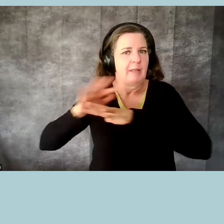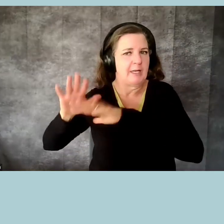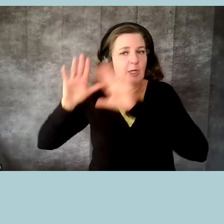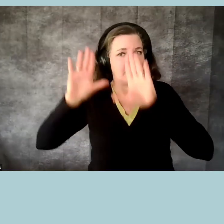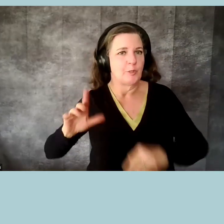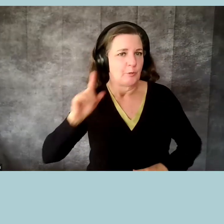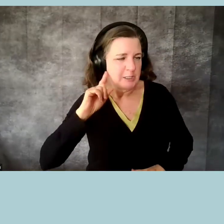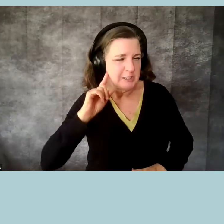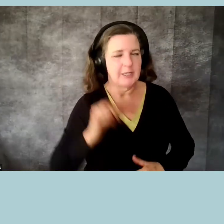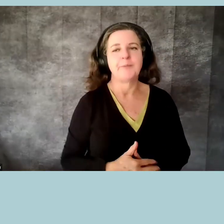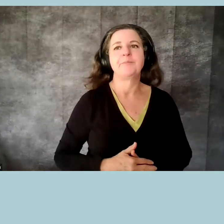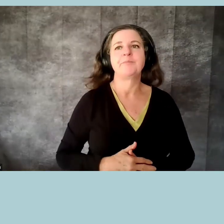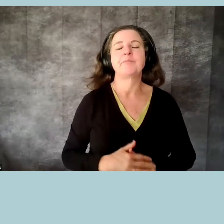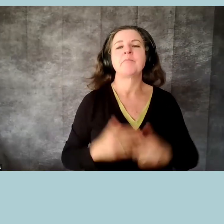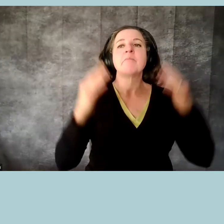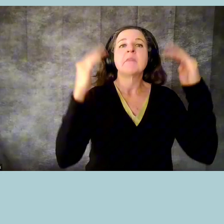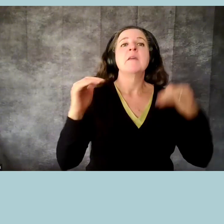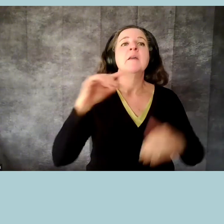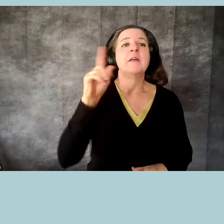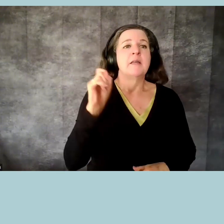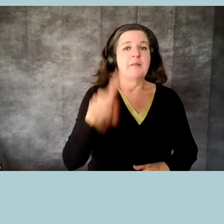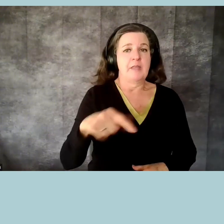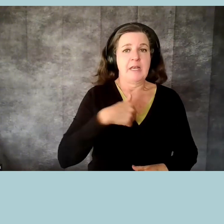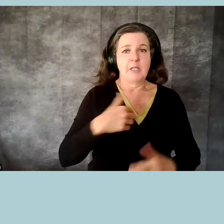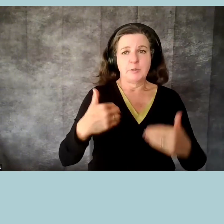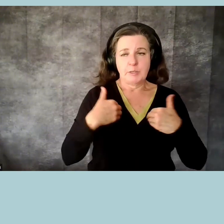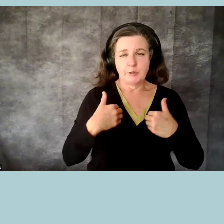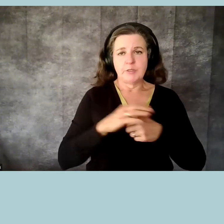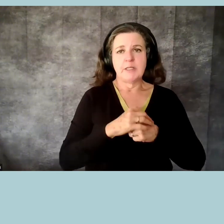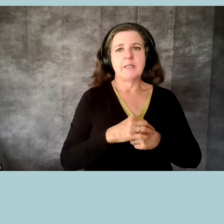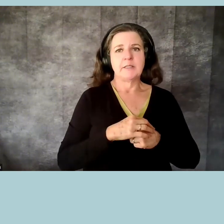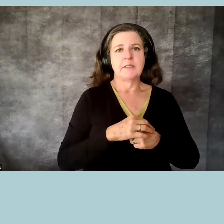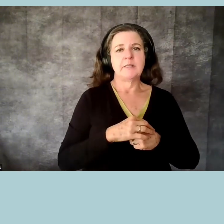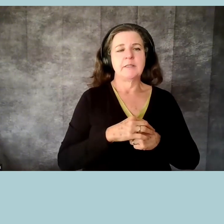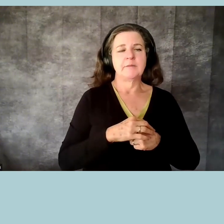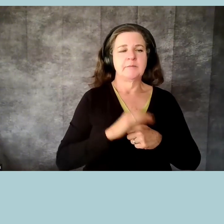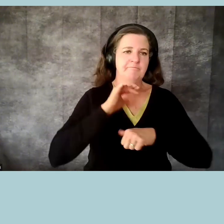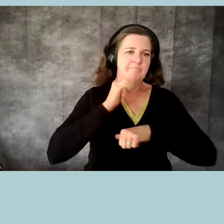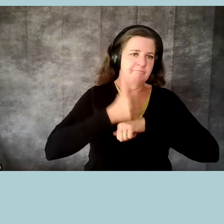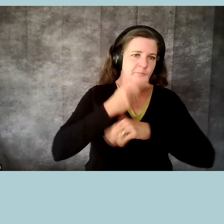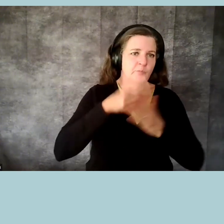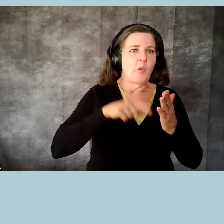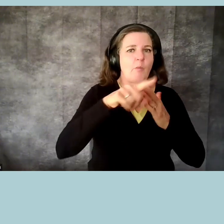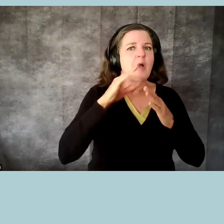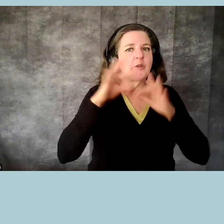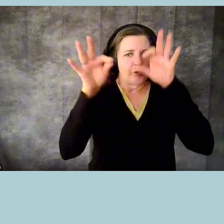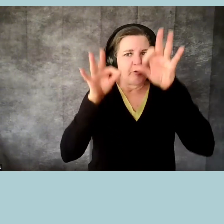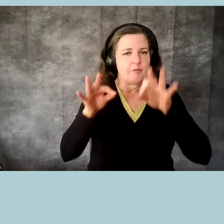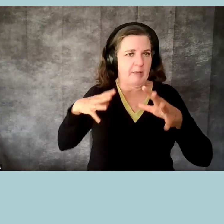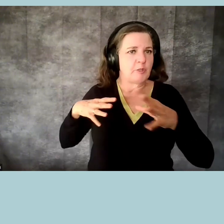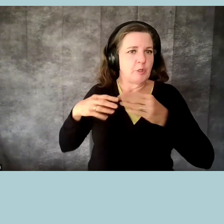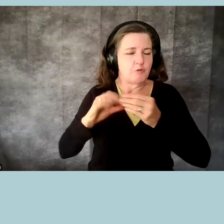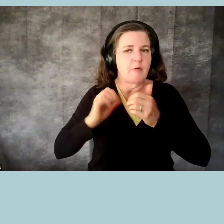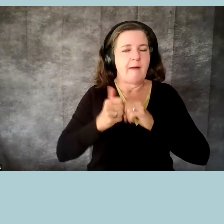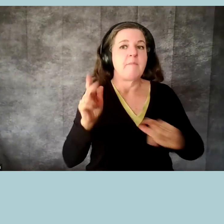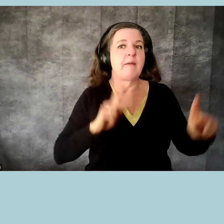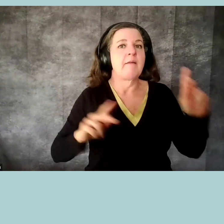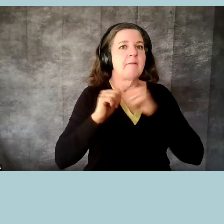The next question I had, given what you've been describing and how people with disabilities have historically